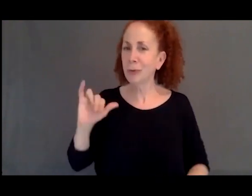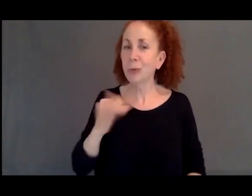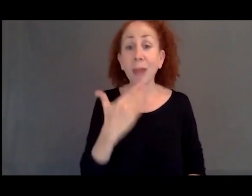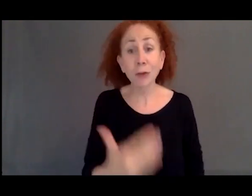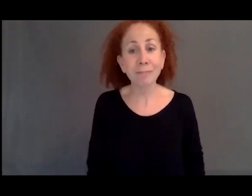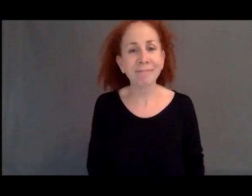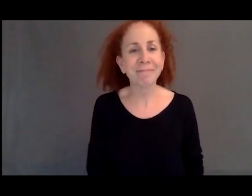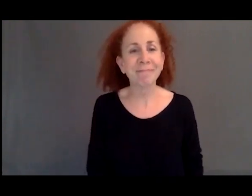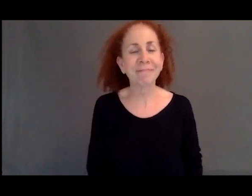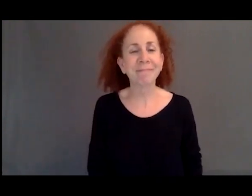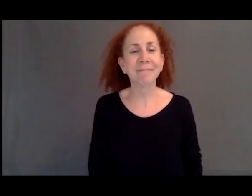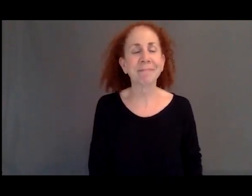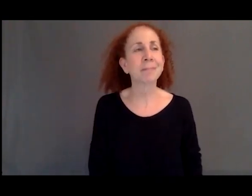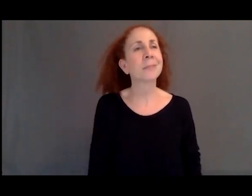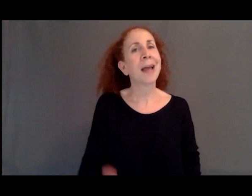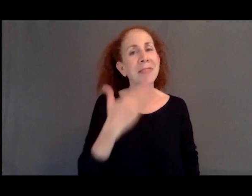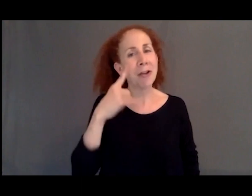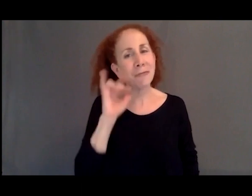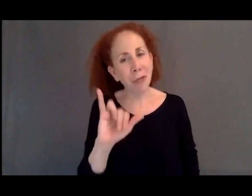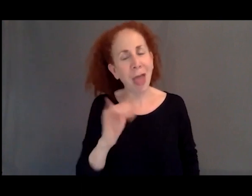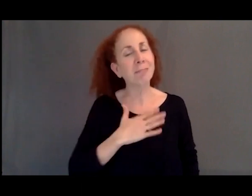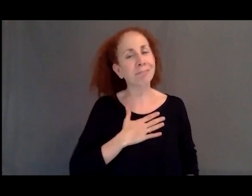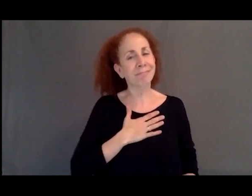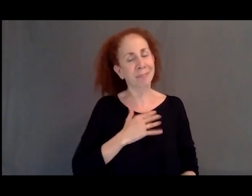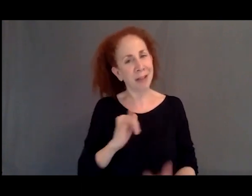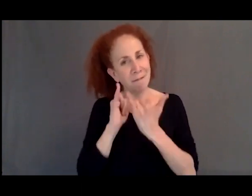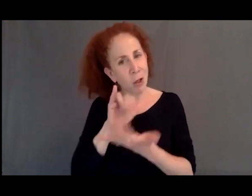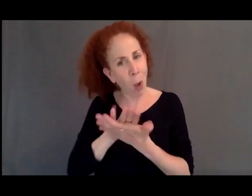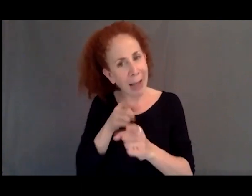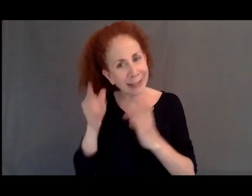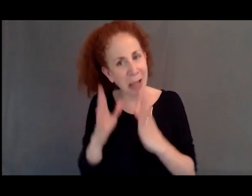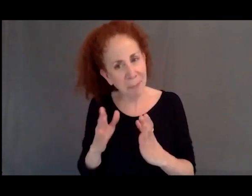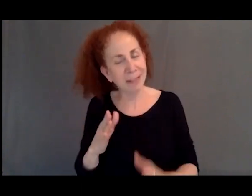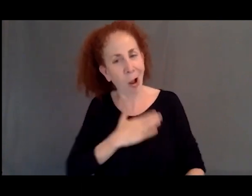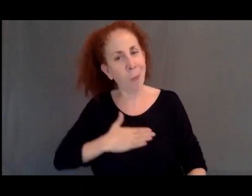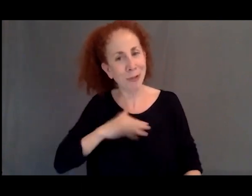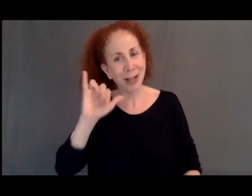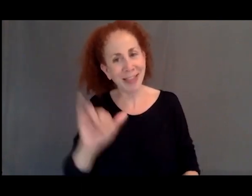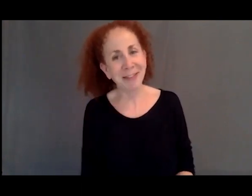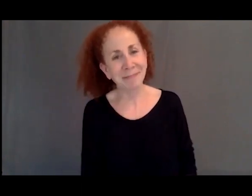Thank you. Well, thank you for that. It means a lot coming from a fellow academic.